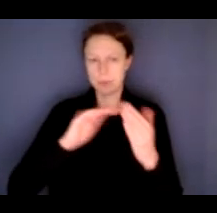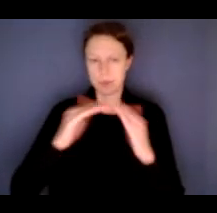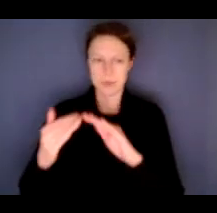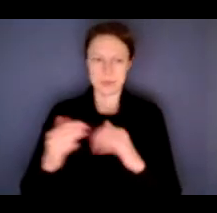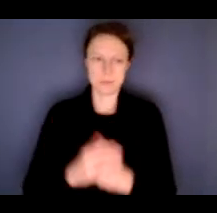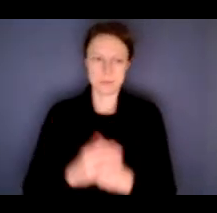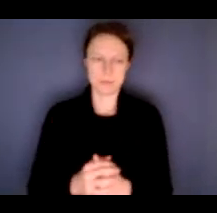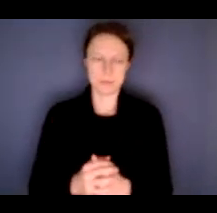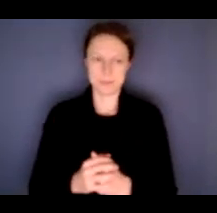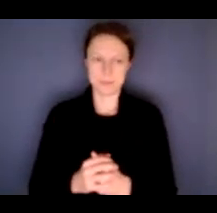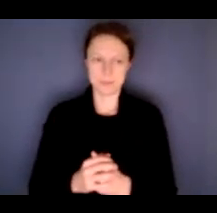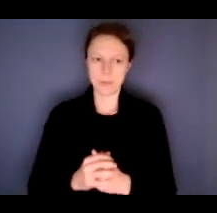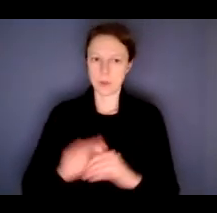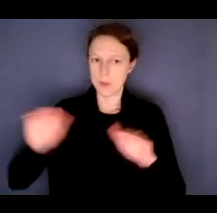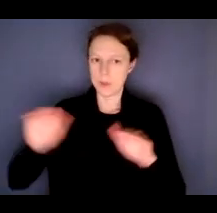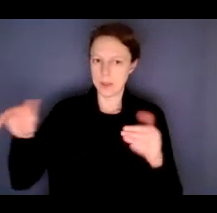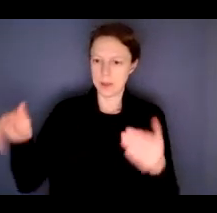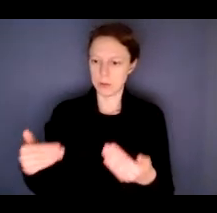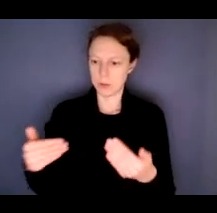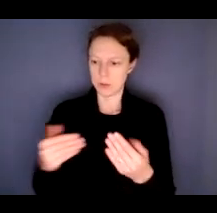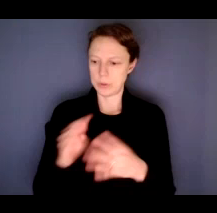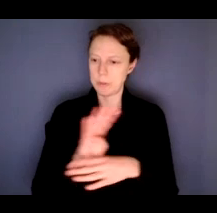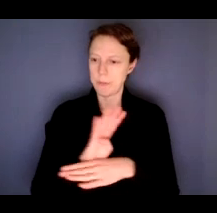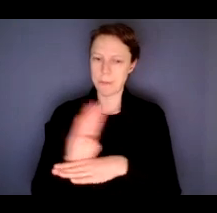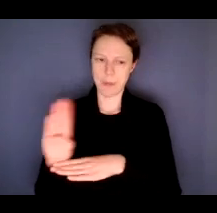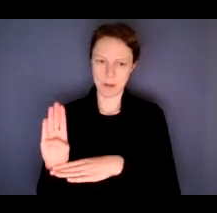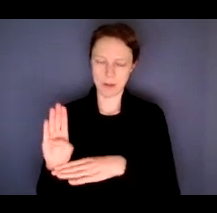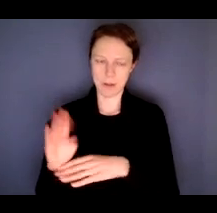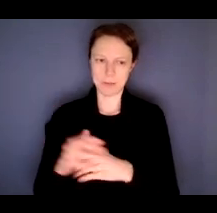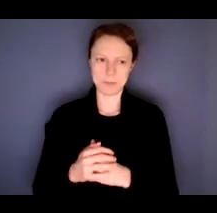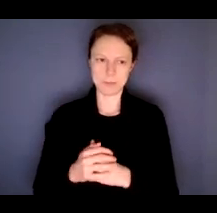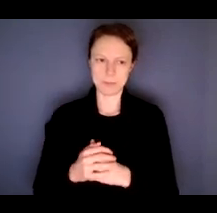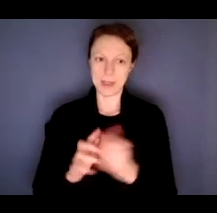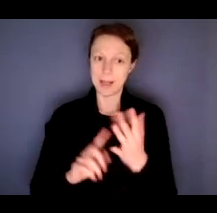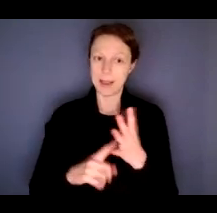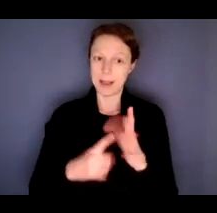I'd love to introduce our presenters. From Legal Aid QLD we have Georgia.